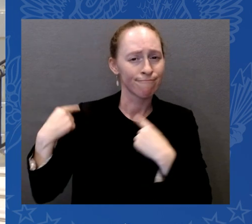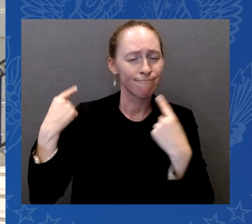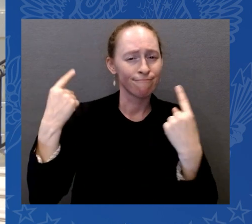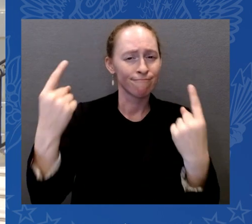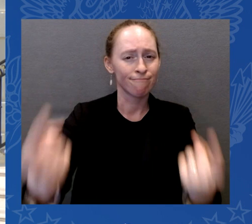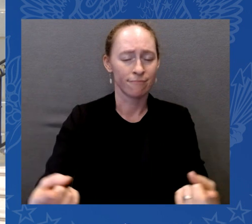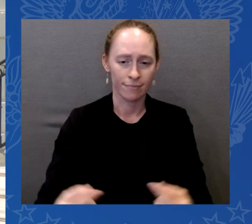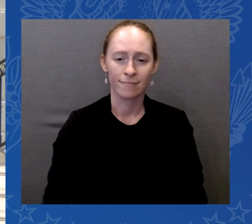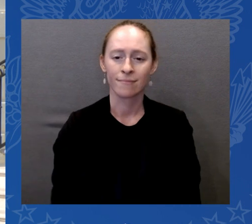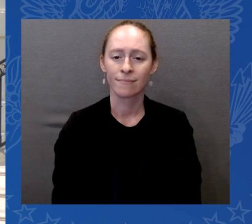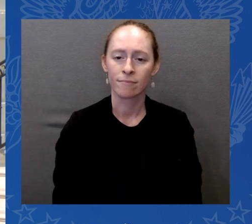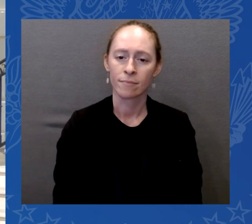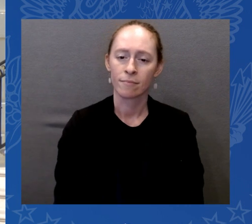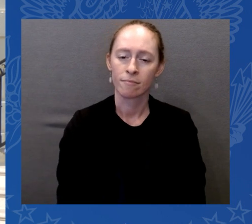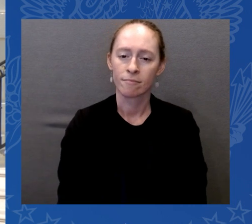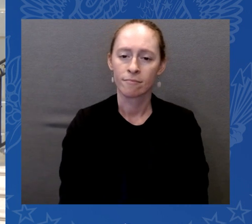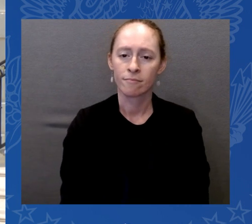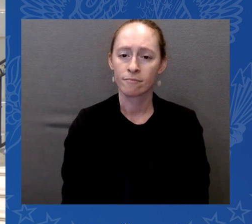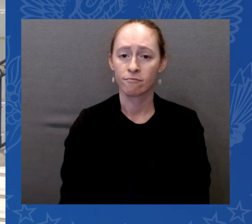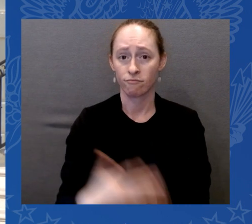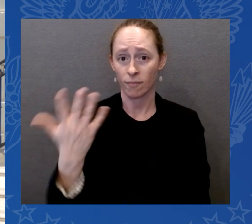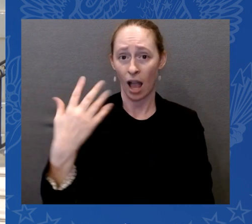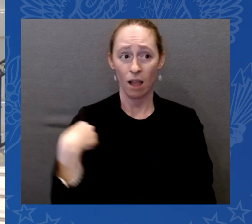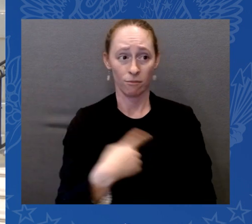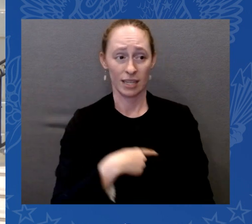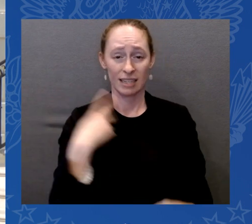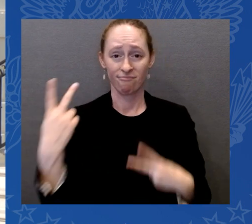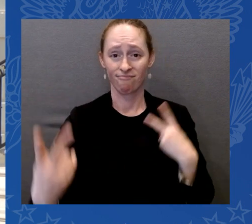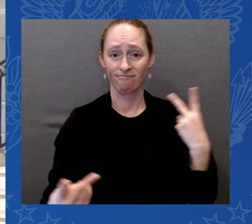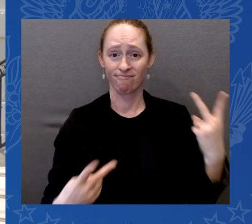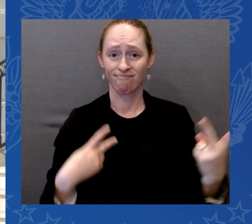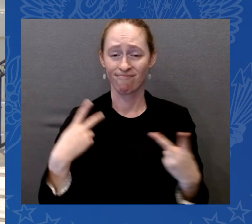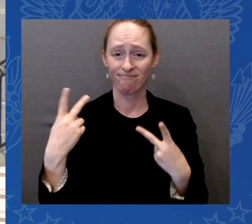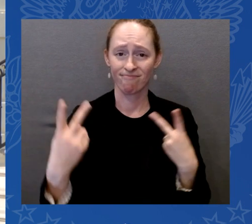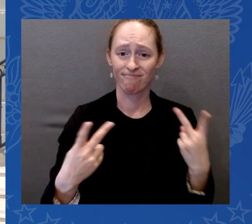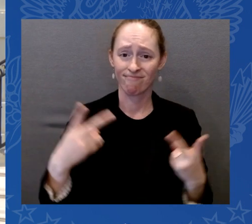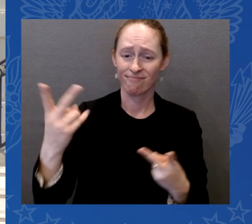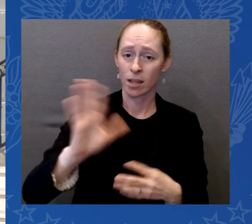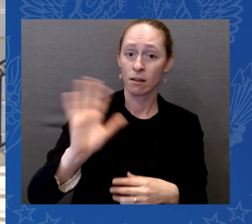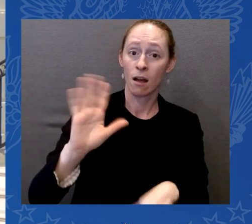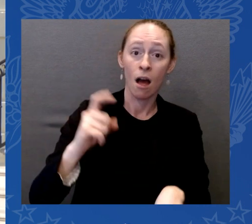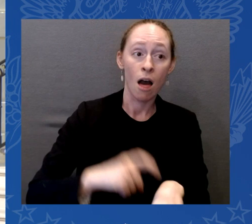to meet the climate crisis with the urgency it demands.